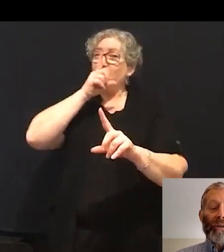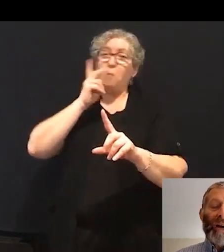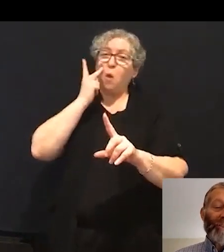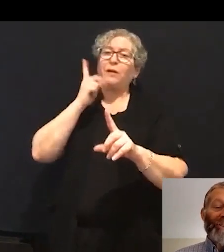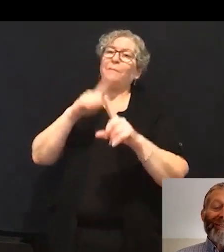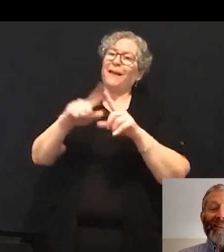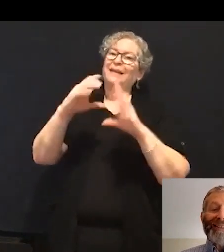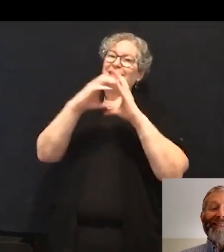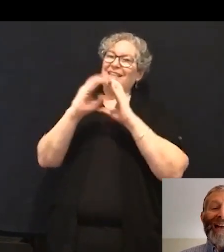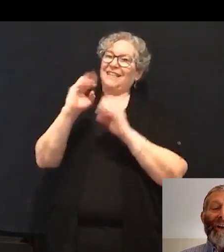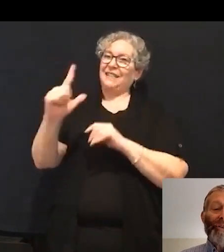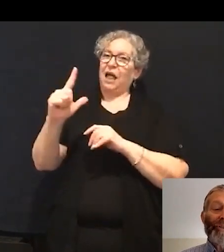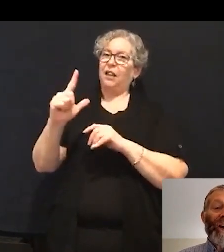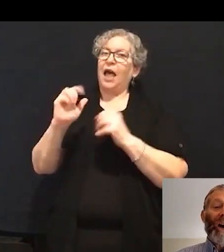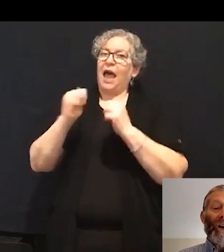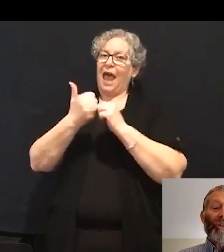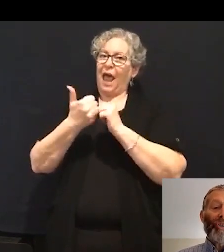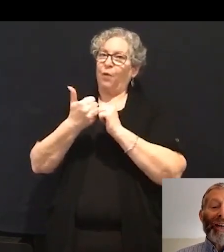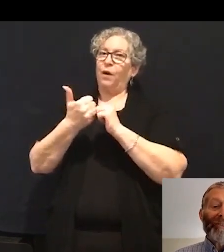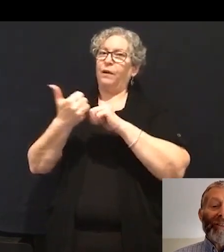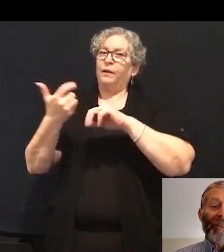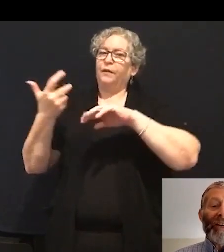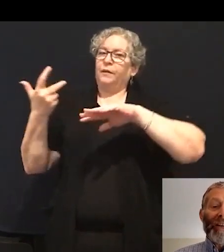or I should say the cells are injected